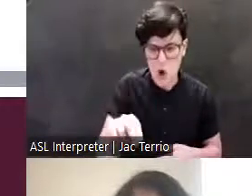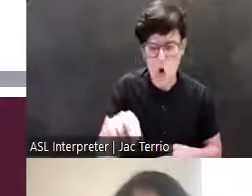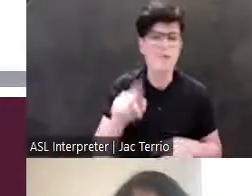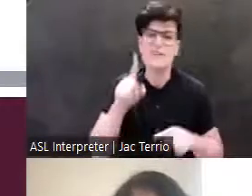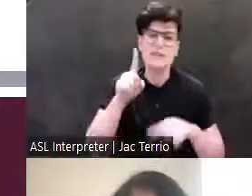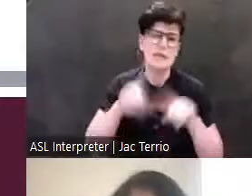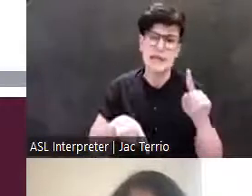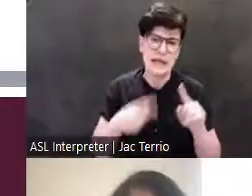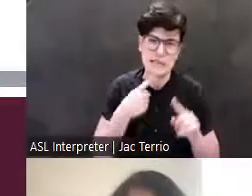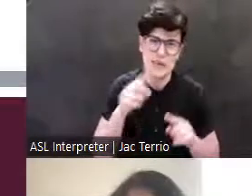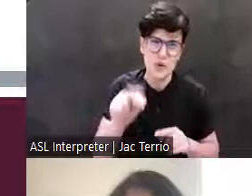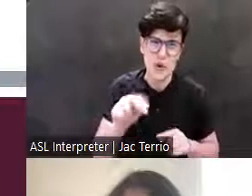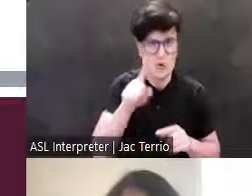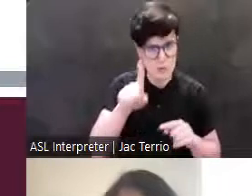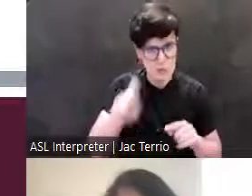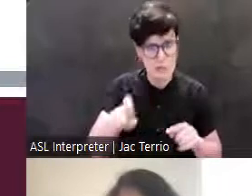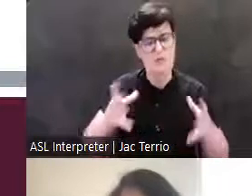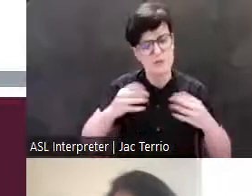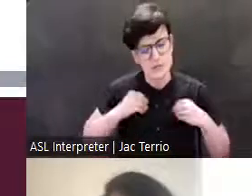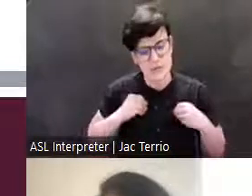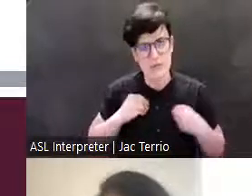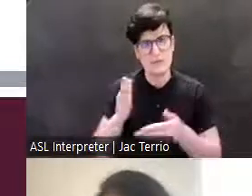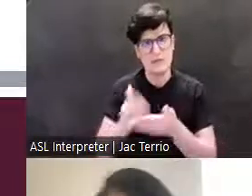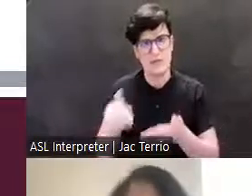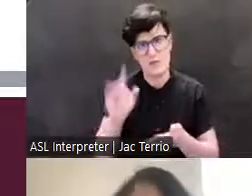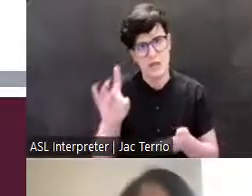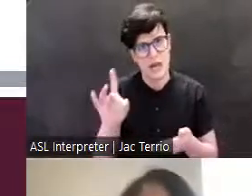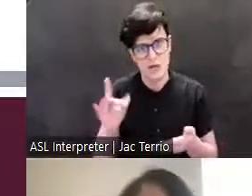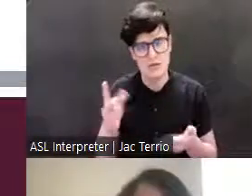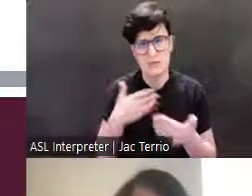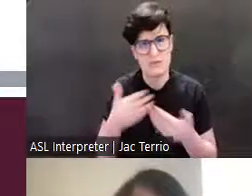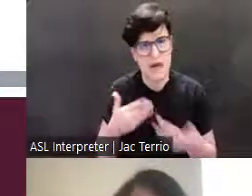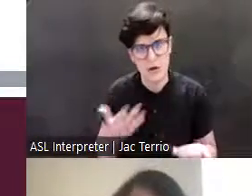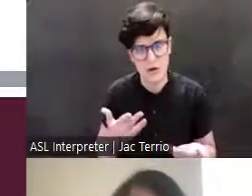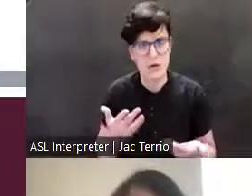Or that would be like section 8 housing.